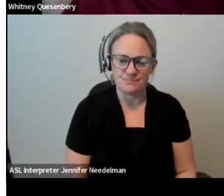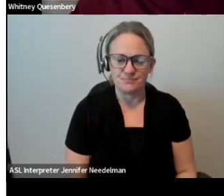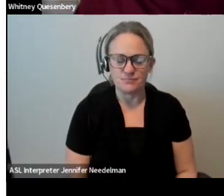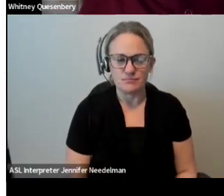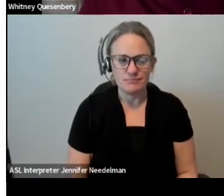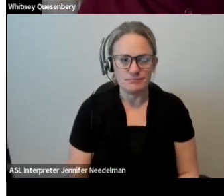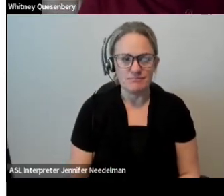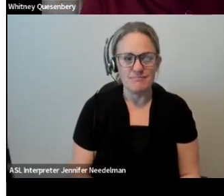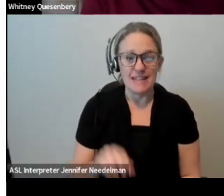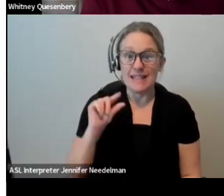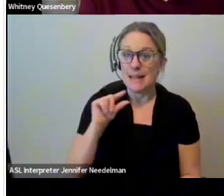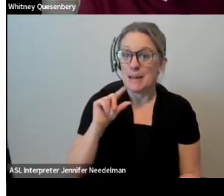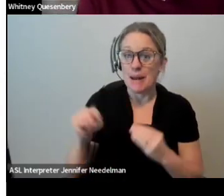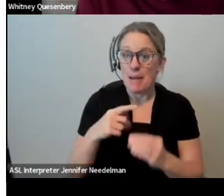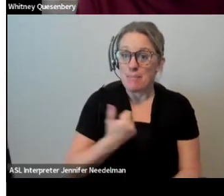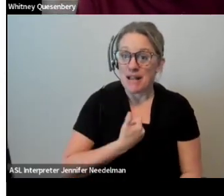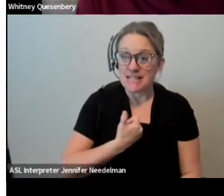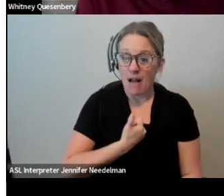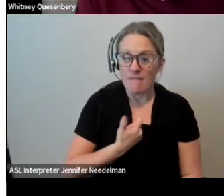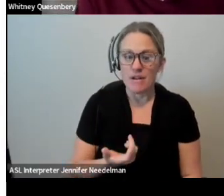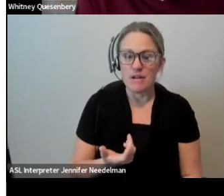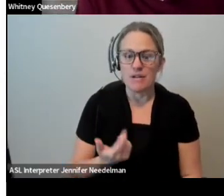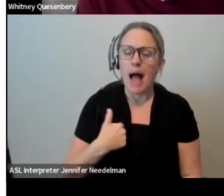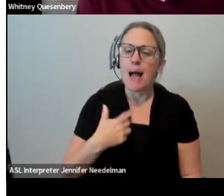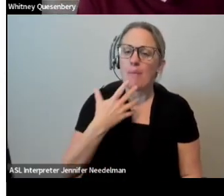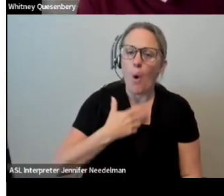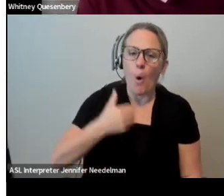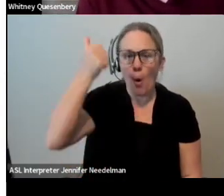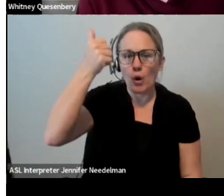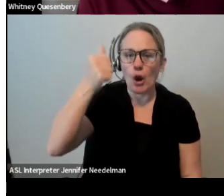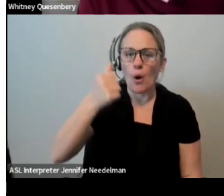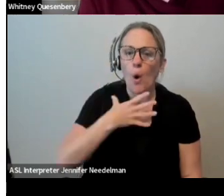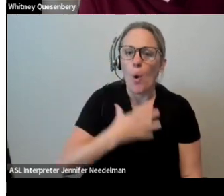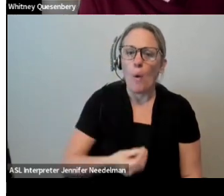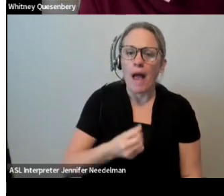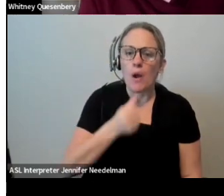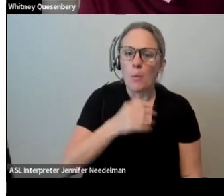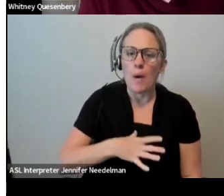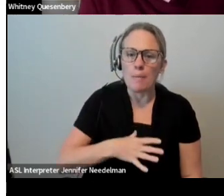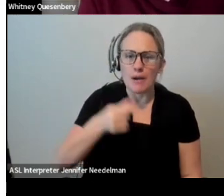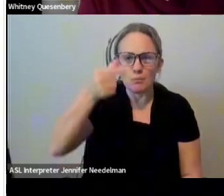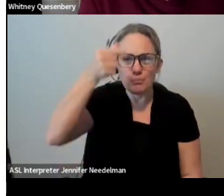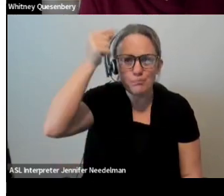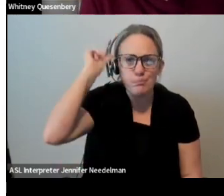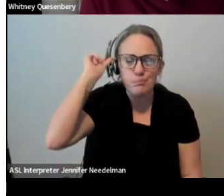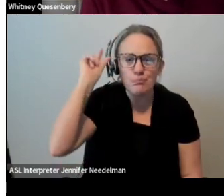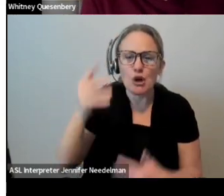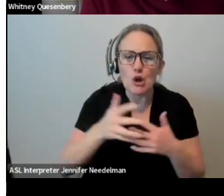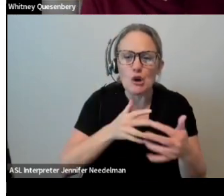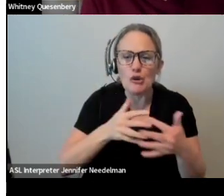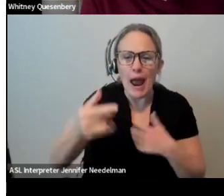A little bit about me, just a description. I'm an older white woman with short gray hair. Red eyeglasses took me years to be a person who did,